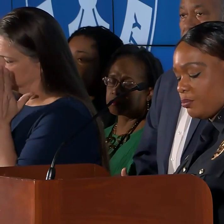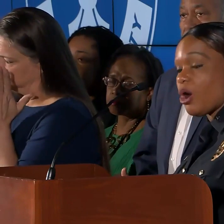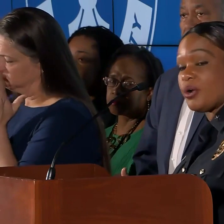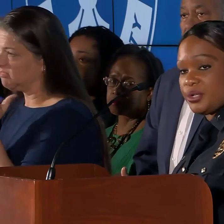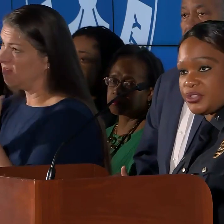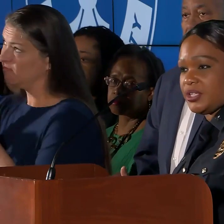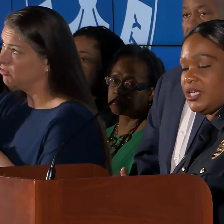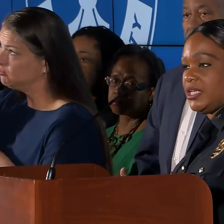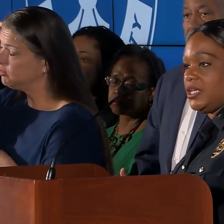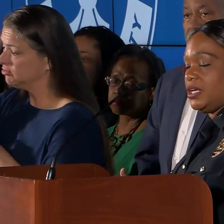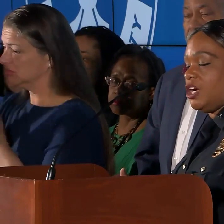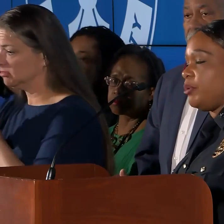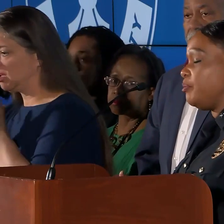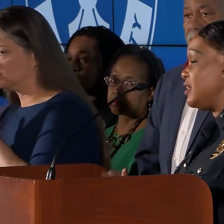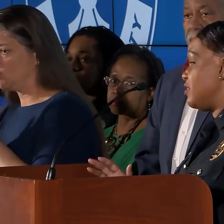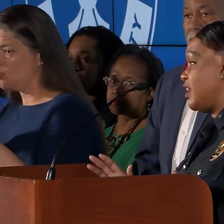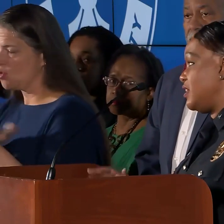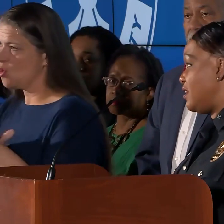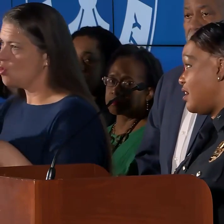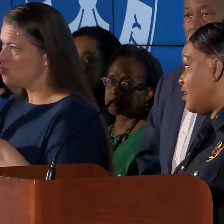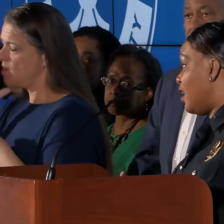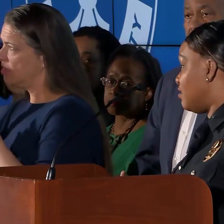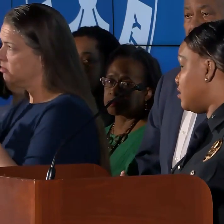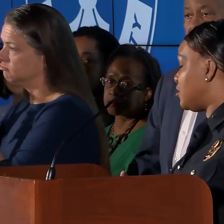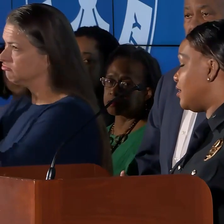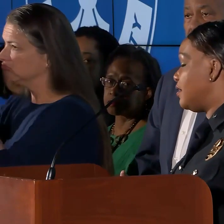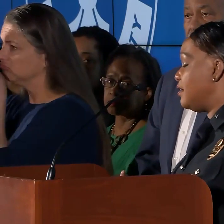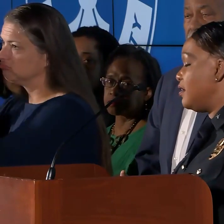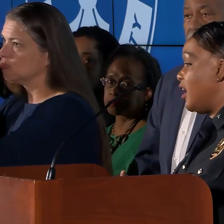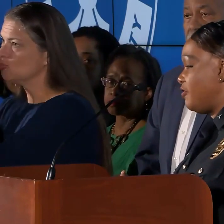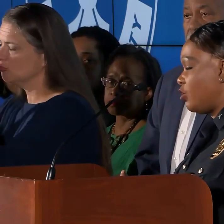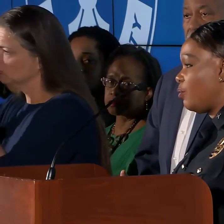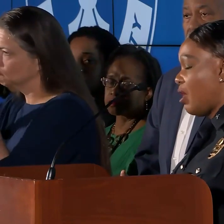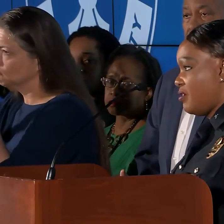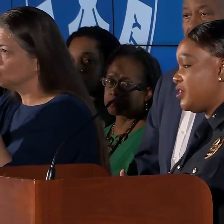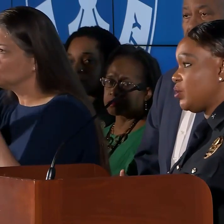partners. I'd be remiss if I did not acknowledge our federal partners who